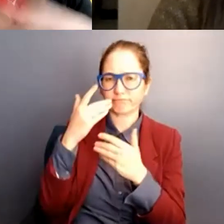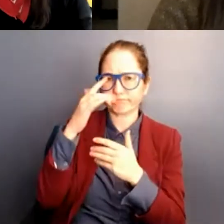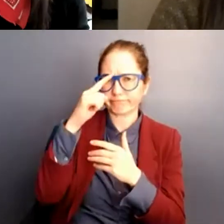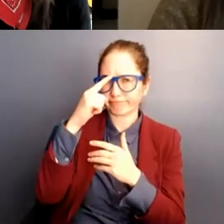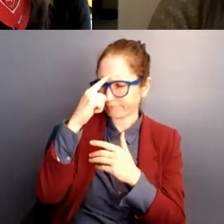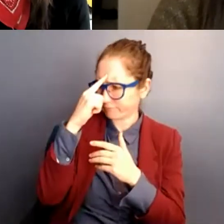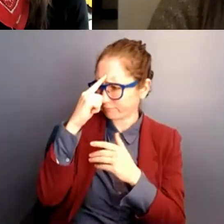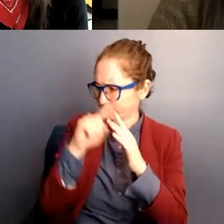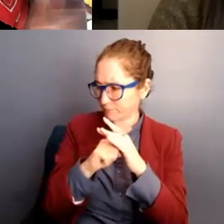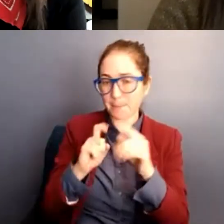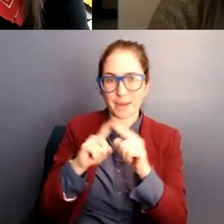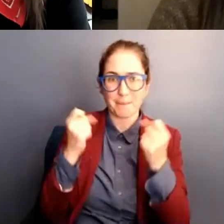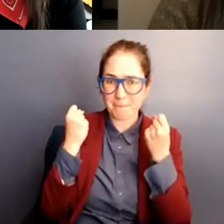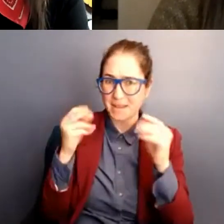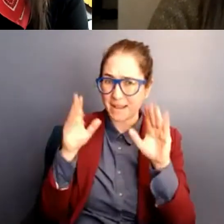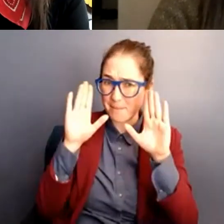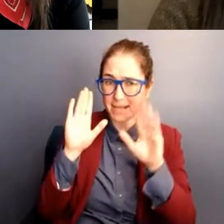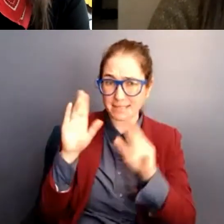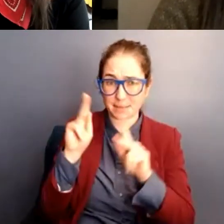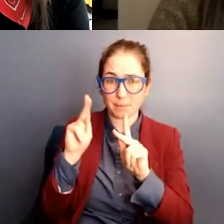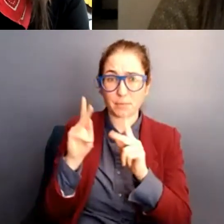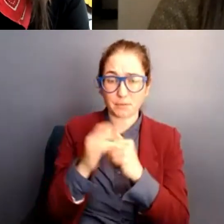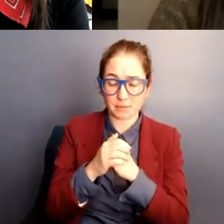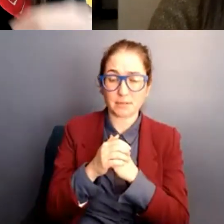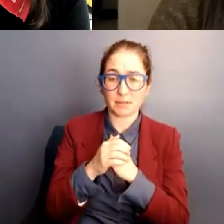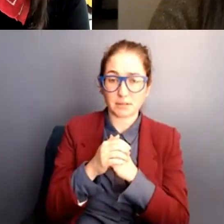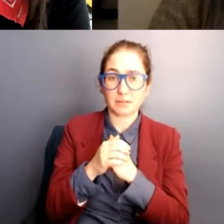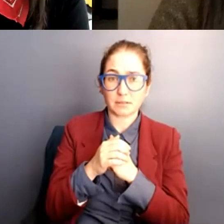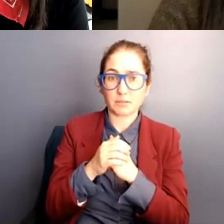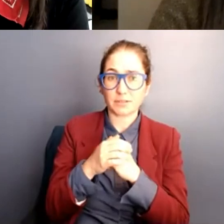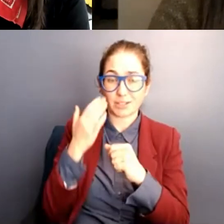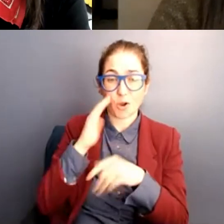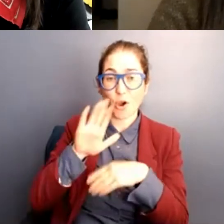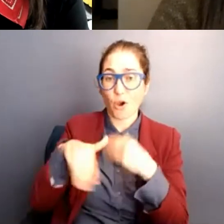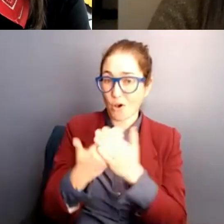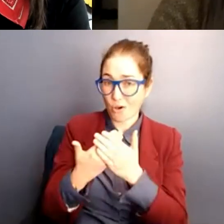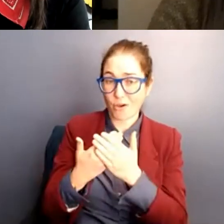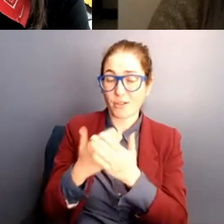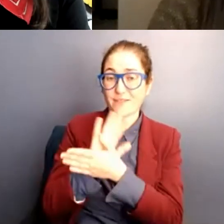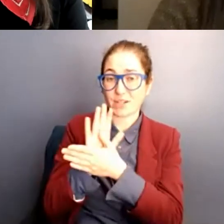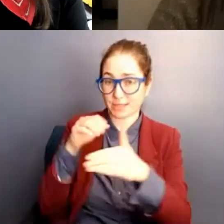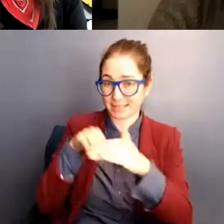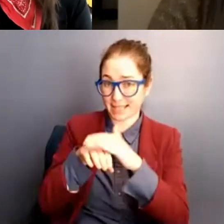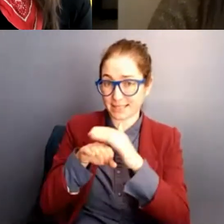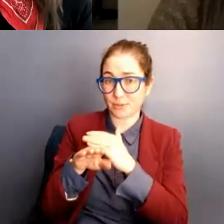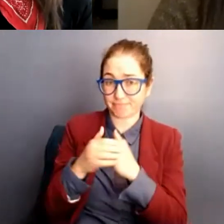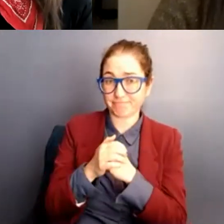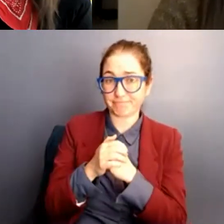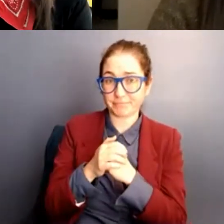blanking. Tons of amazing people. And they were all accessible. So I highly recommend them.